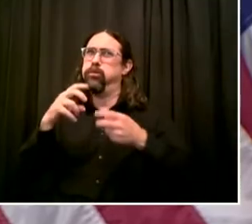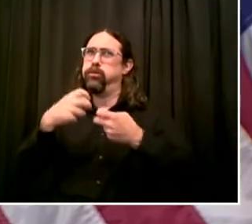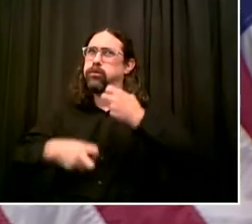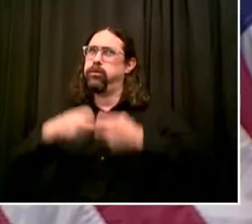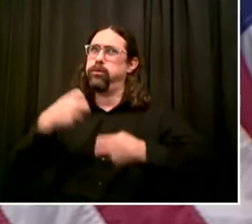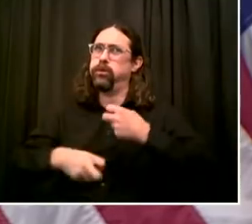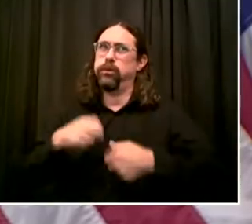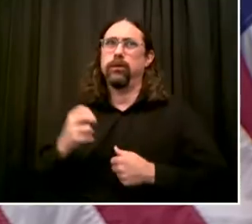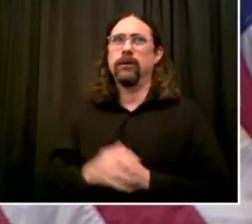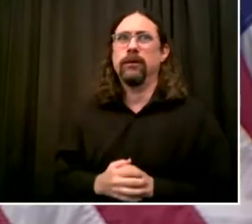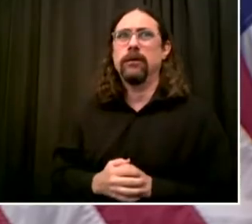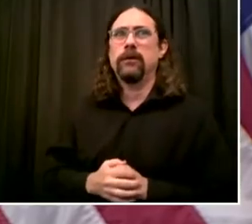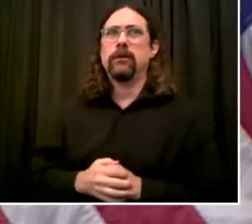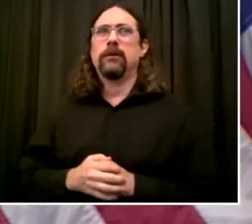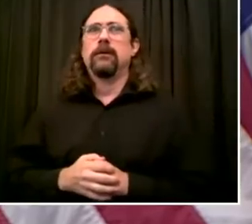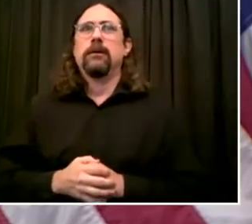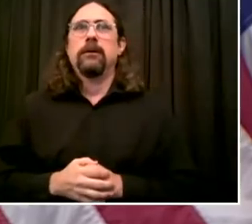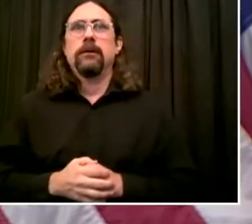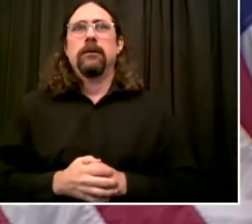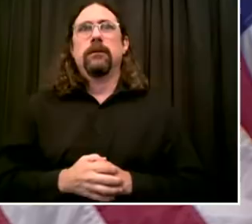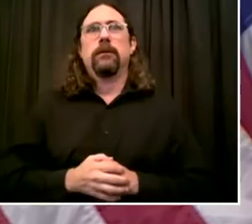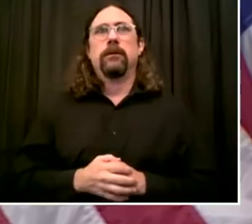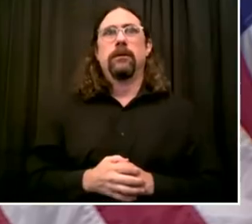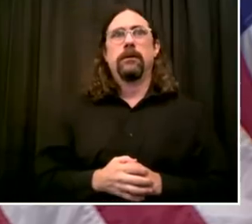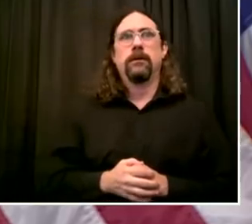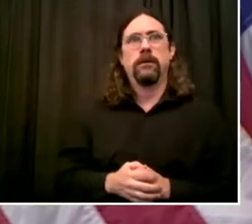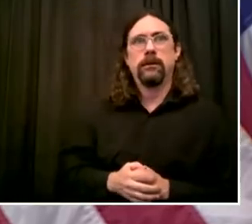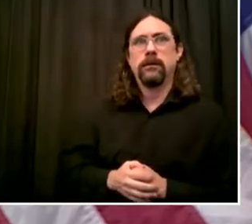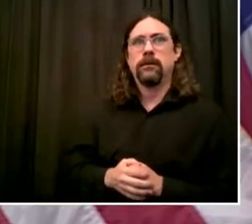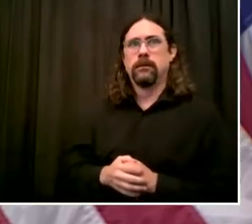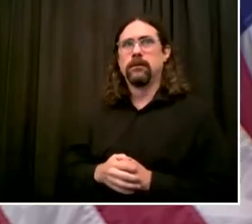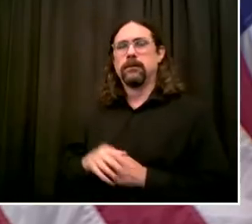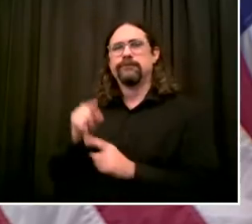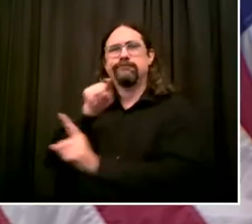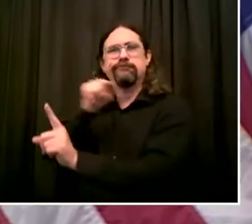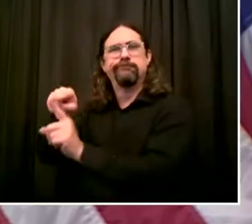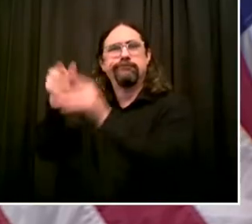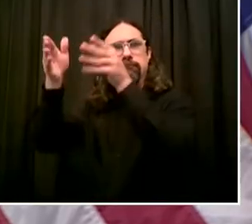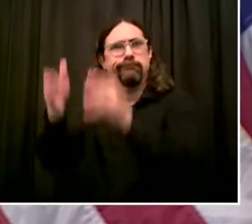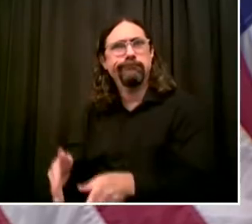HE DID NOT DIE IN VAIN. WE SAW ANOTHER TRAGEDY